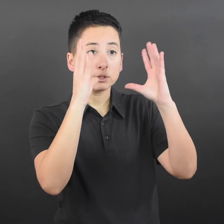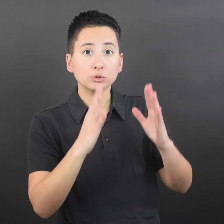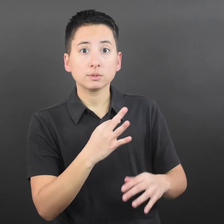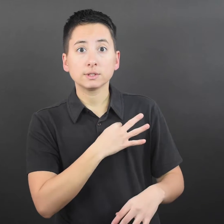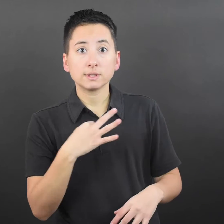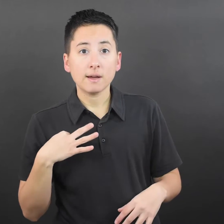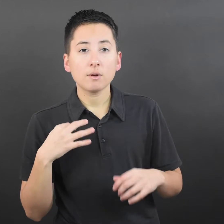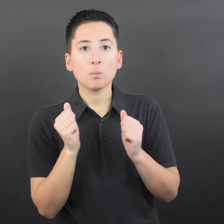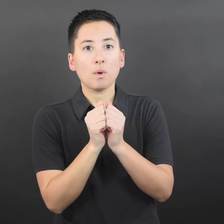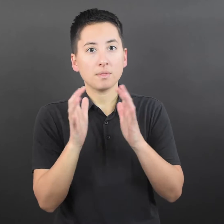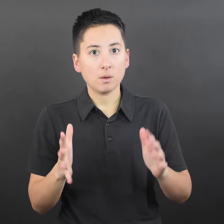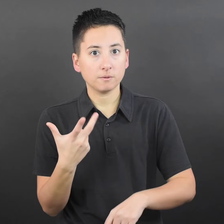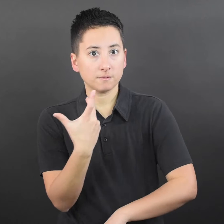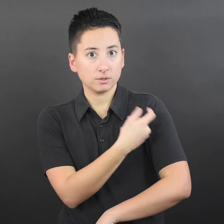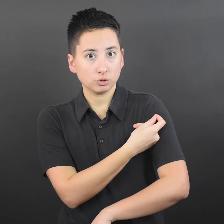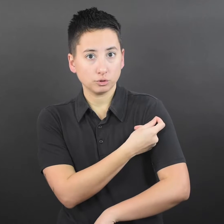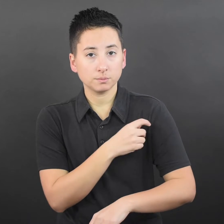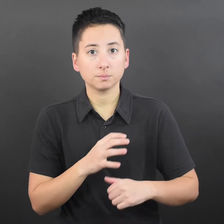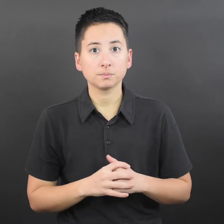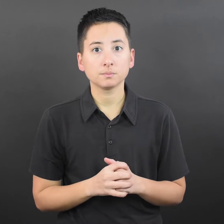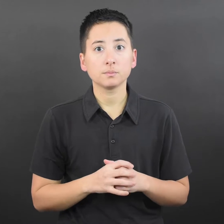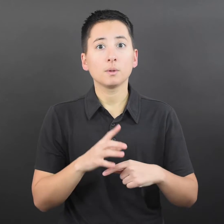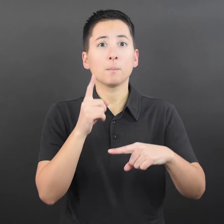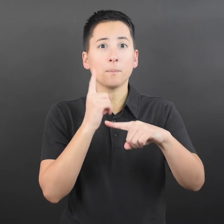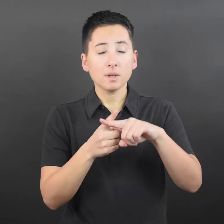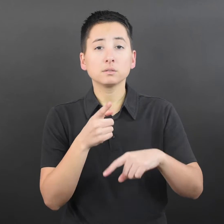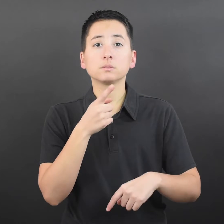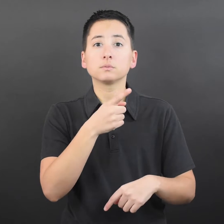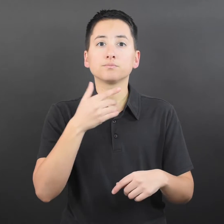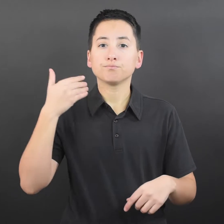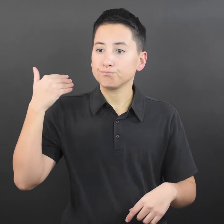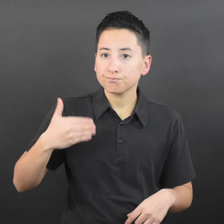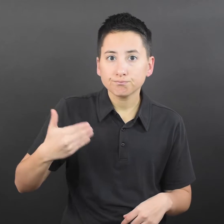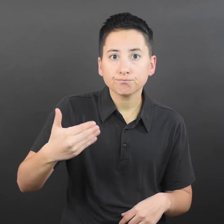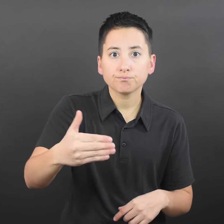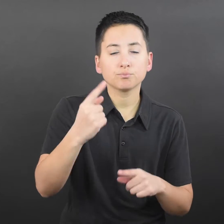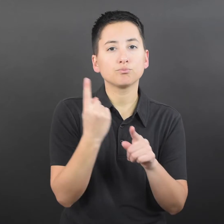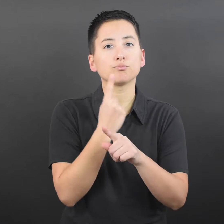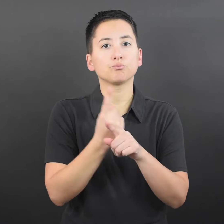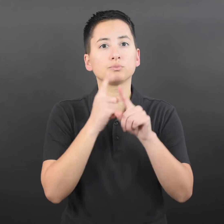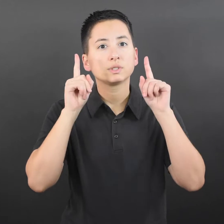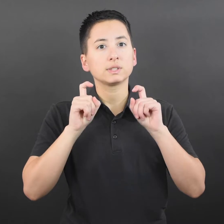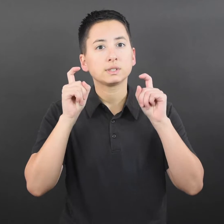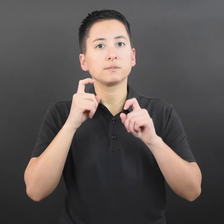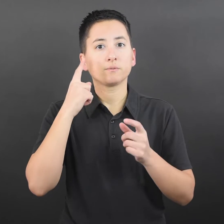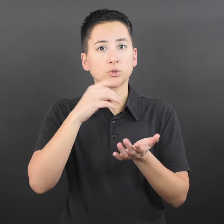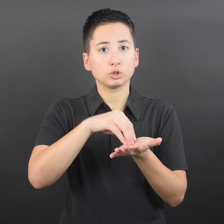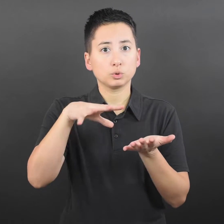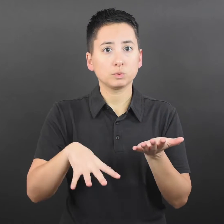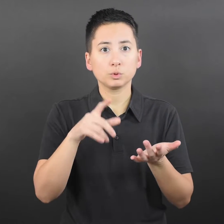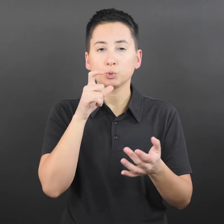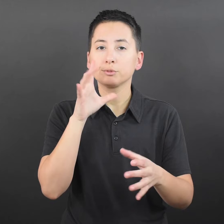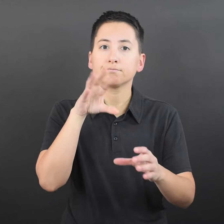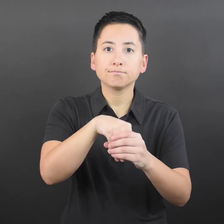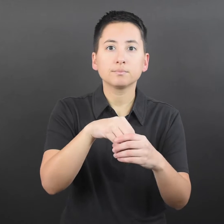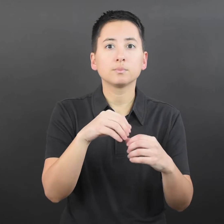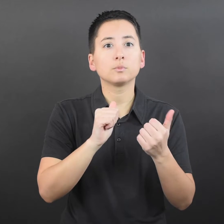teachers and staff. In addition, regular, frequent testing of students participating in sports